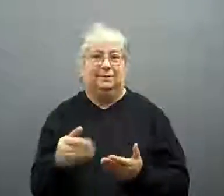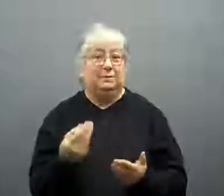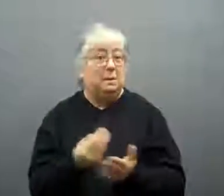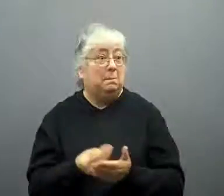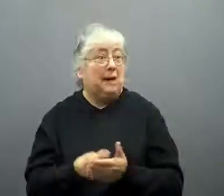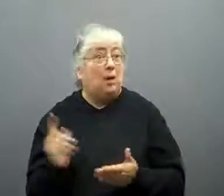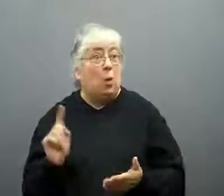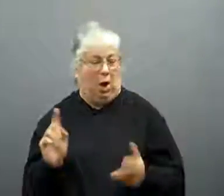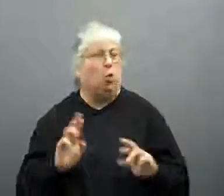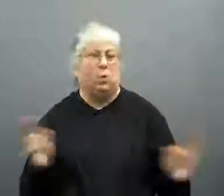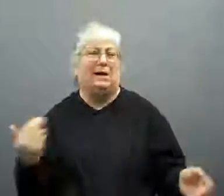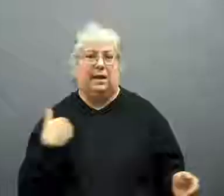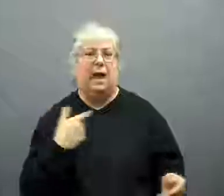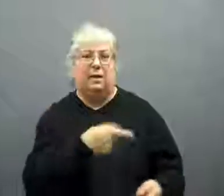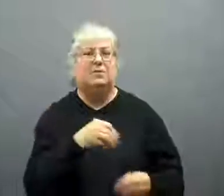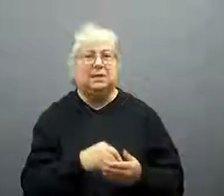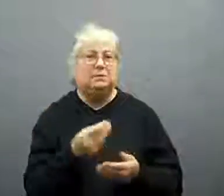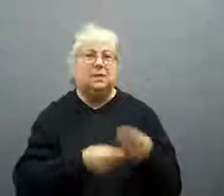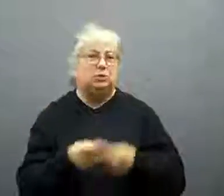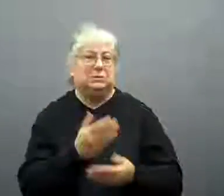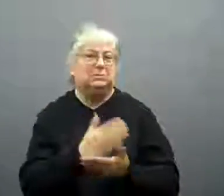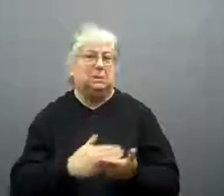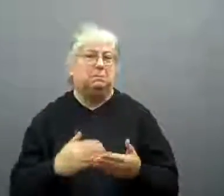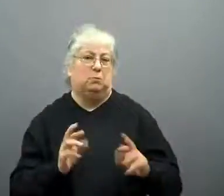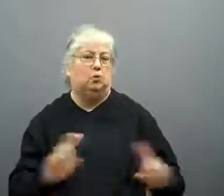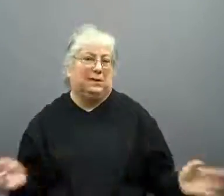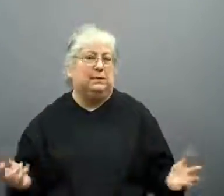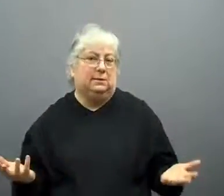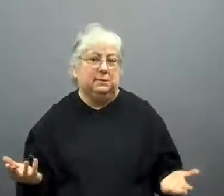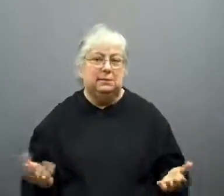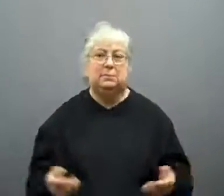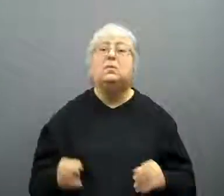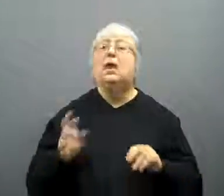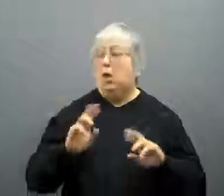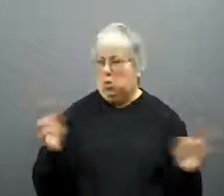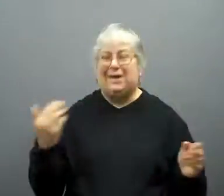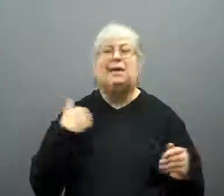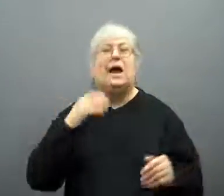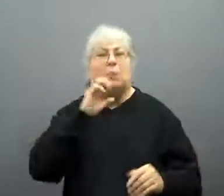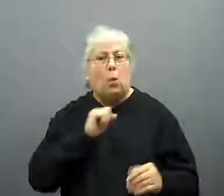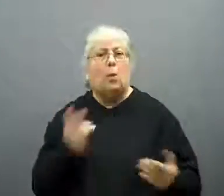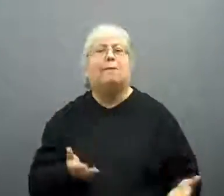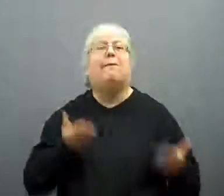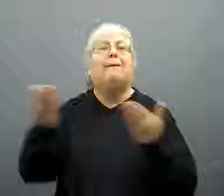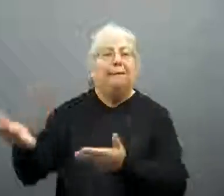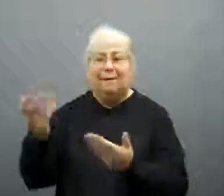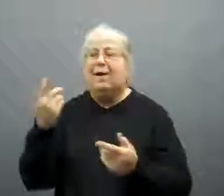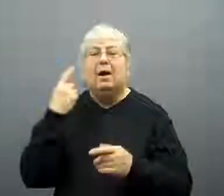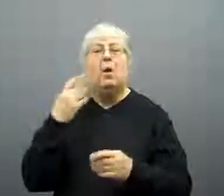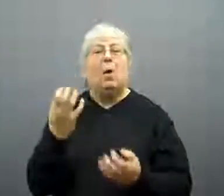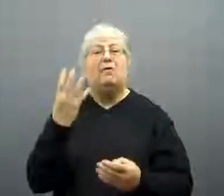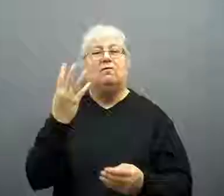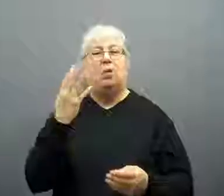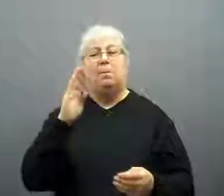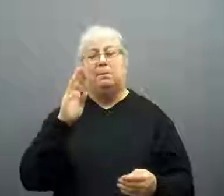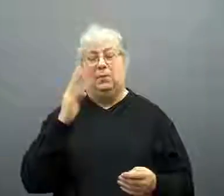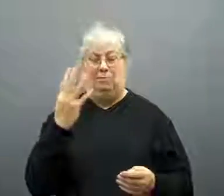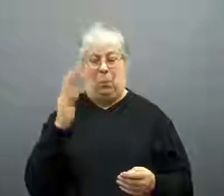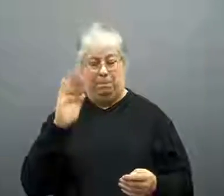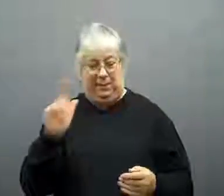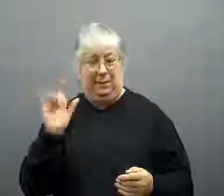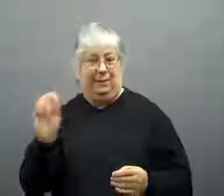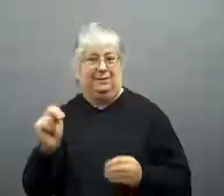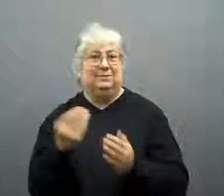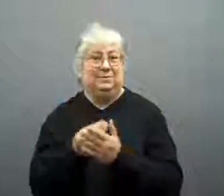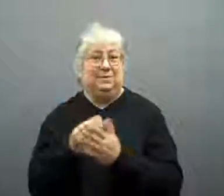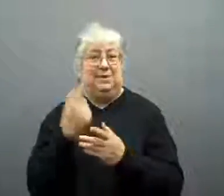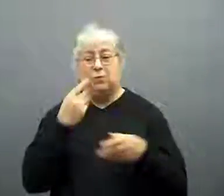Some of this money was already available in the budget.